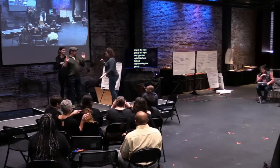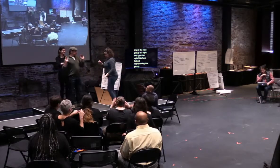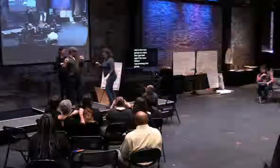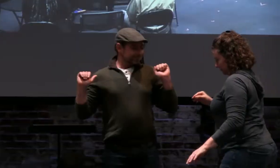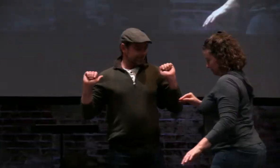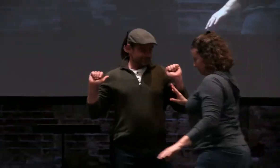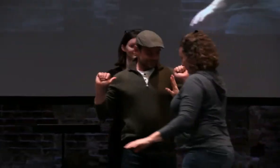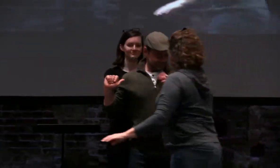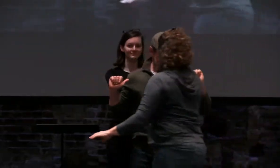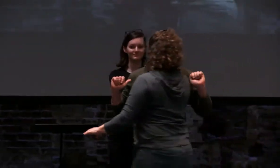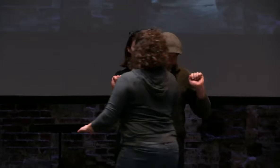Hello.